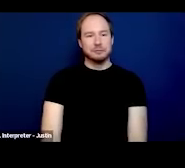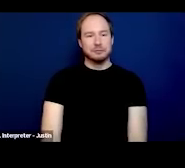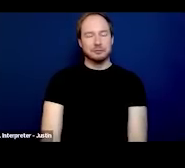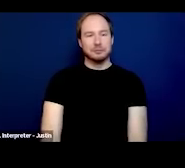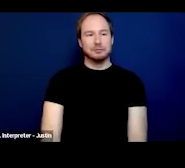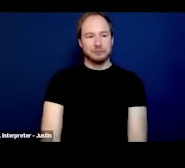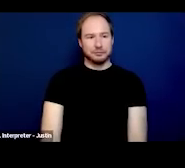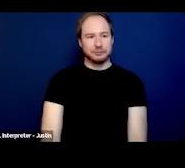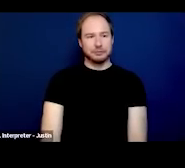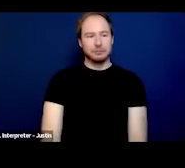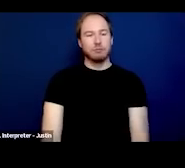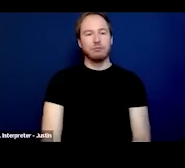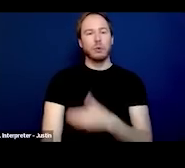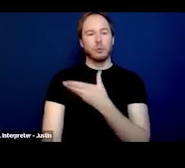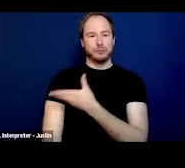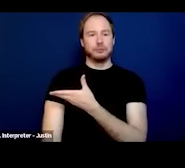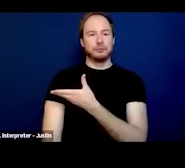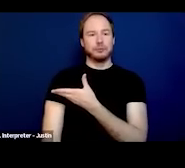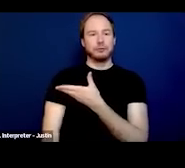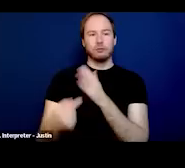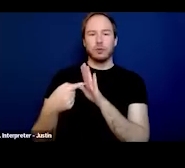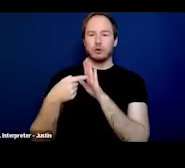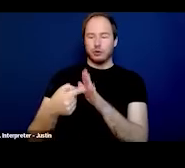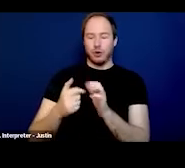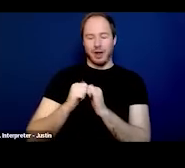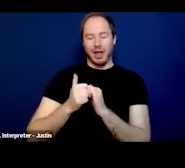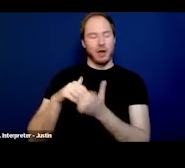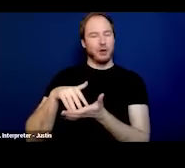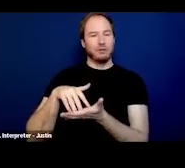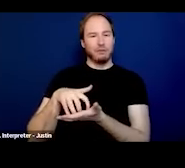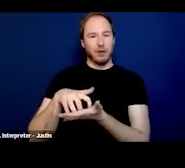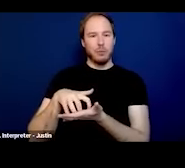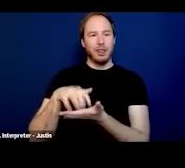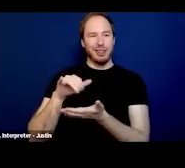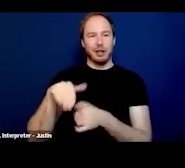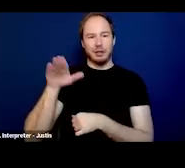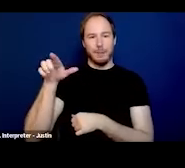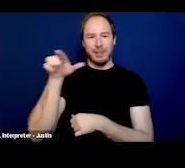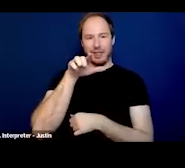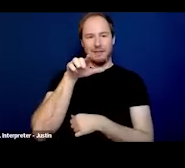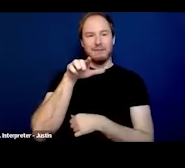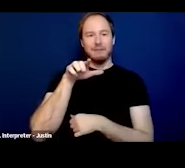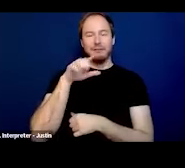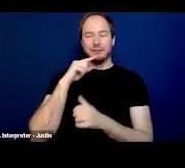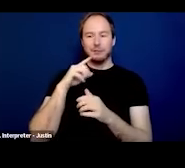So in this figure on the right, it shows how vulnerabilities, which you can see at the top left, they contribute to many health problems